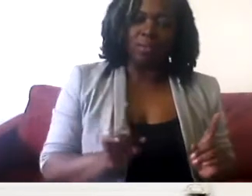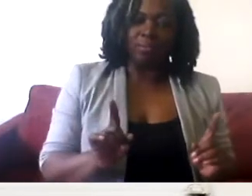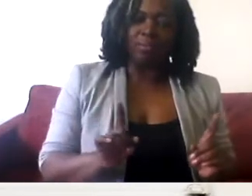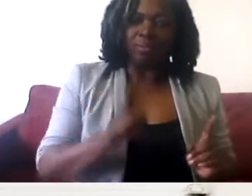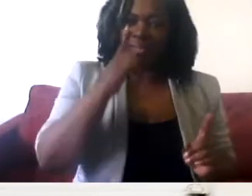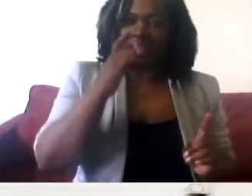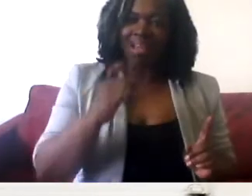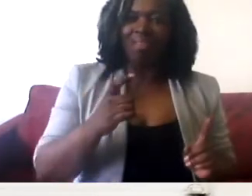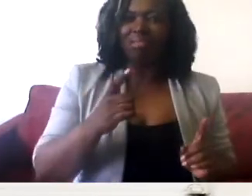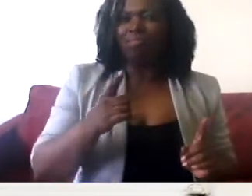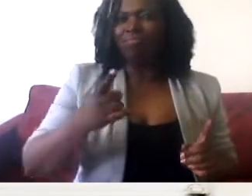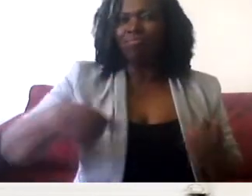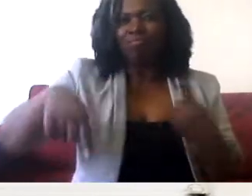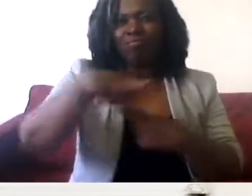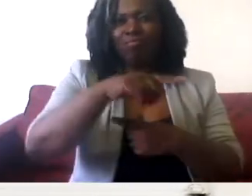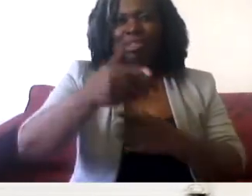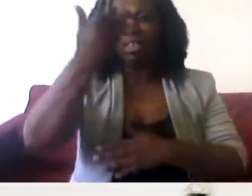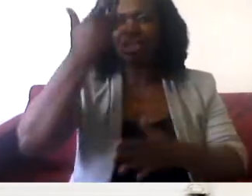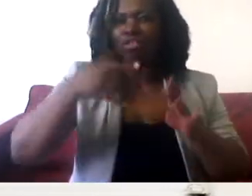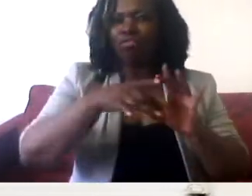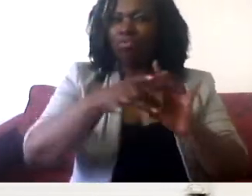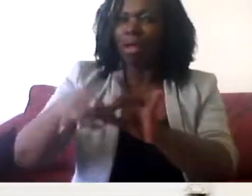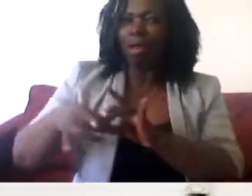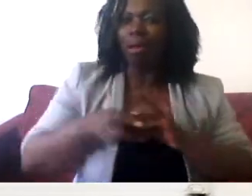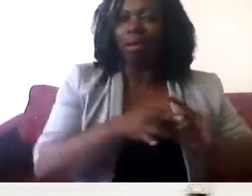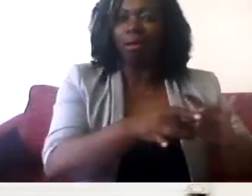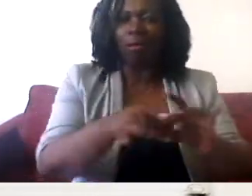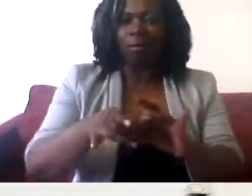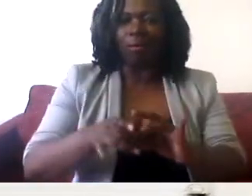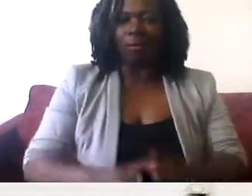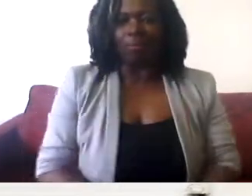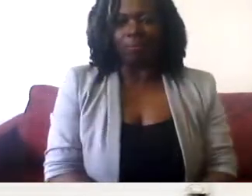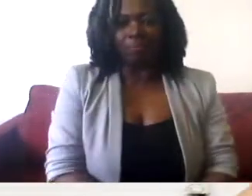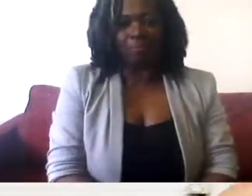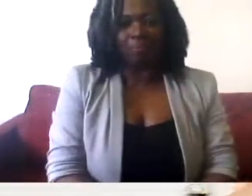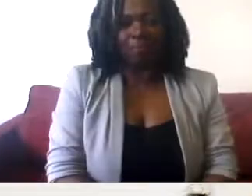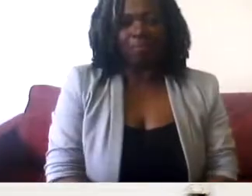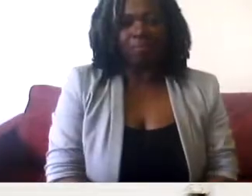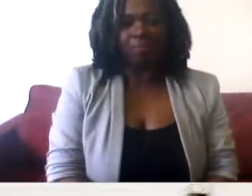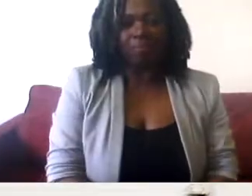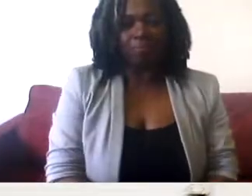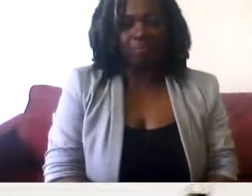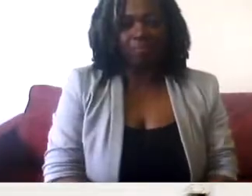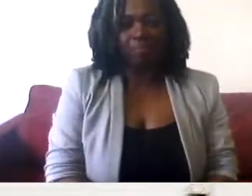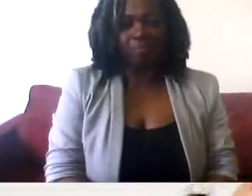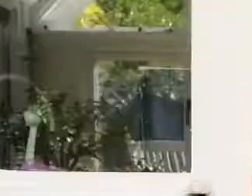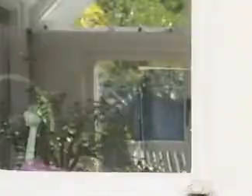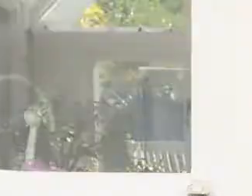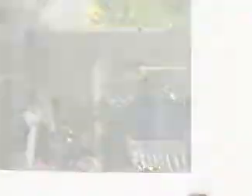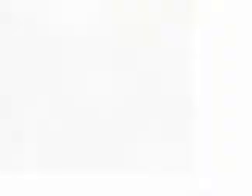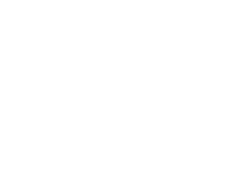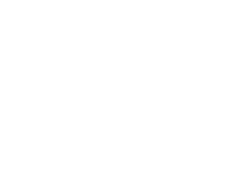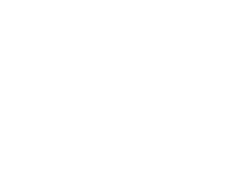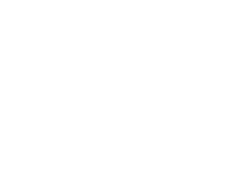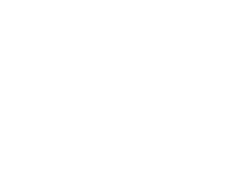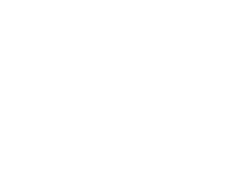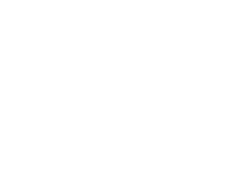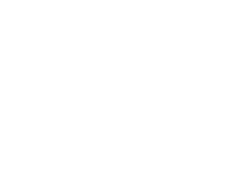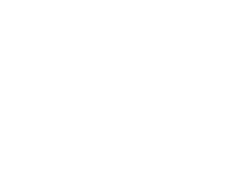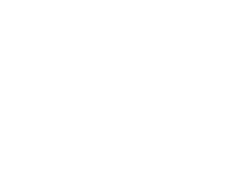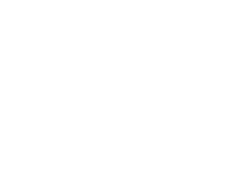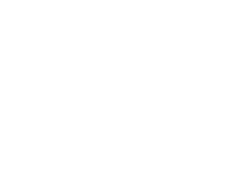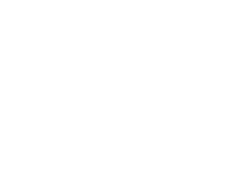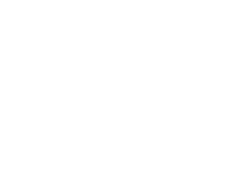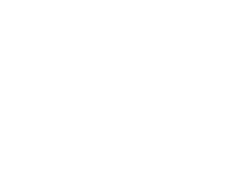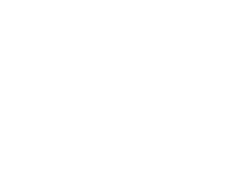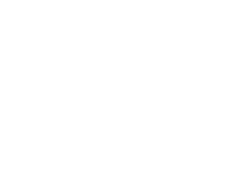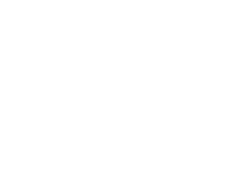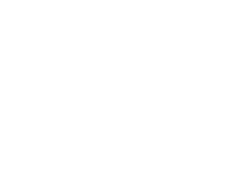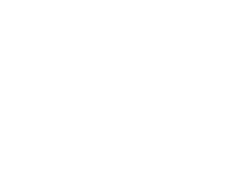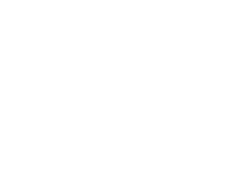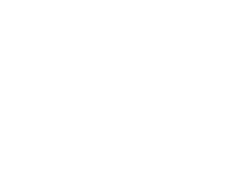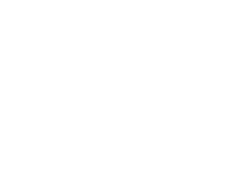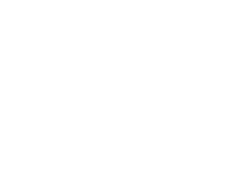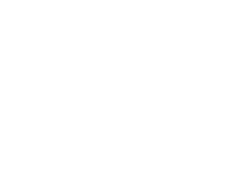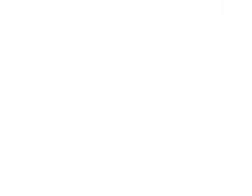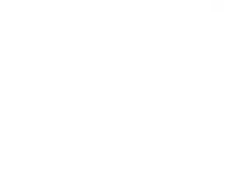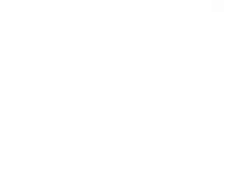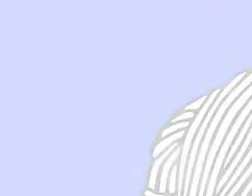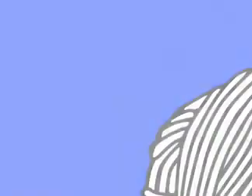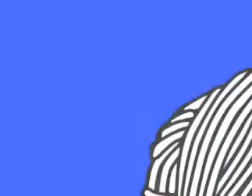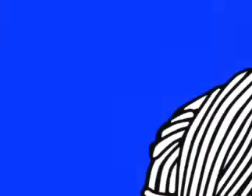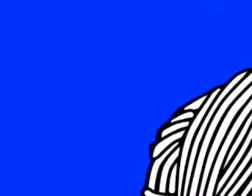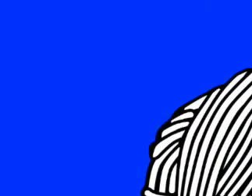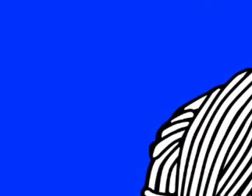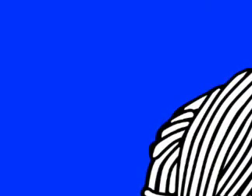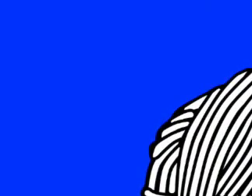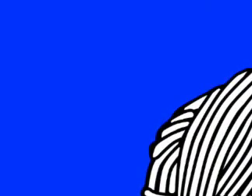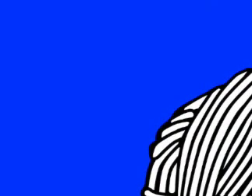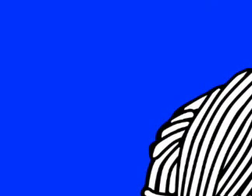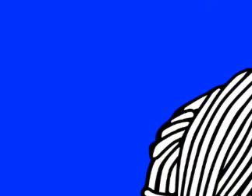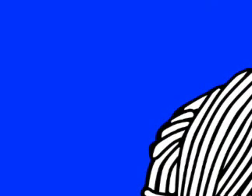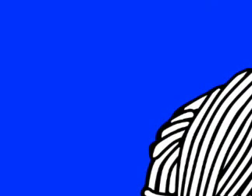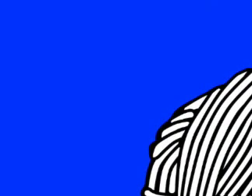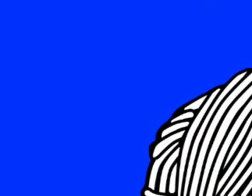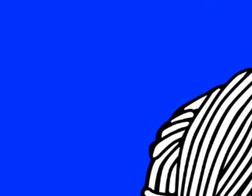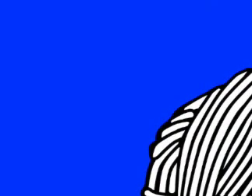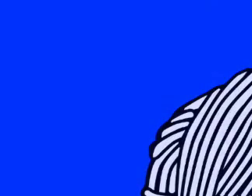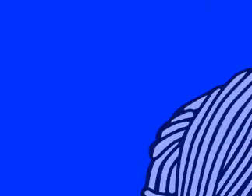the fact that we can share our history